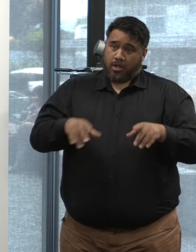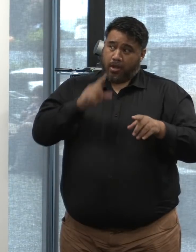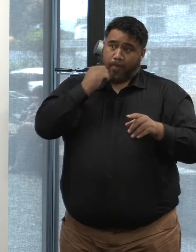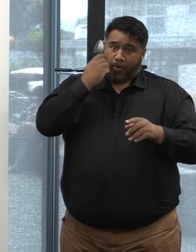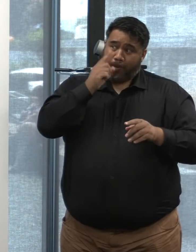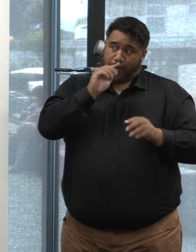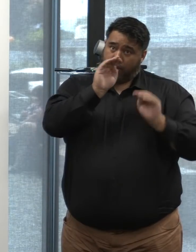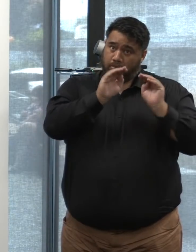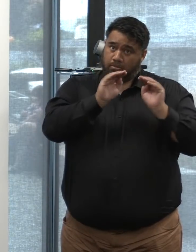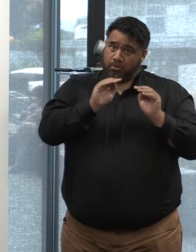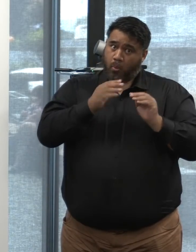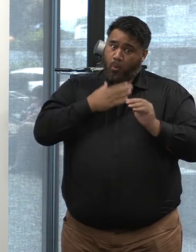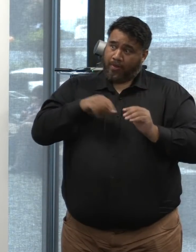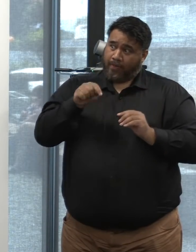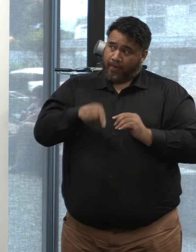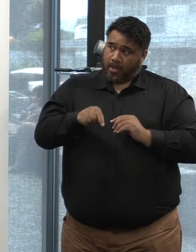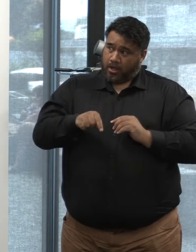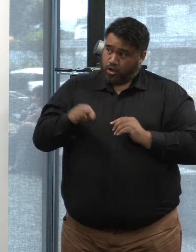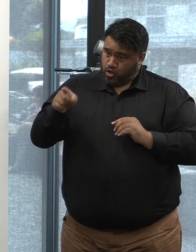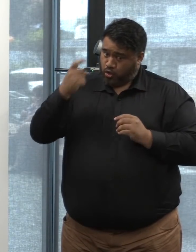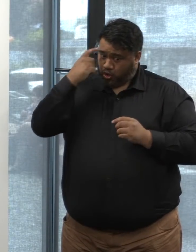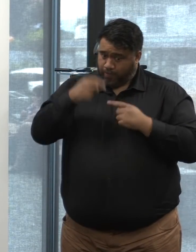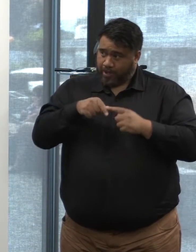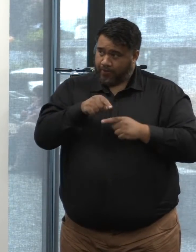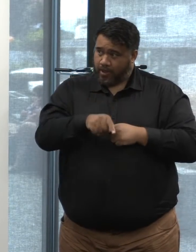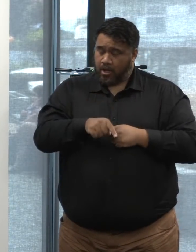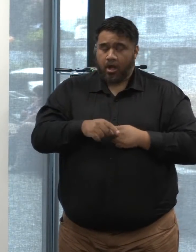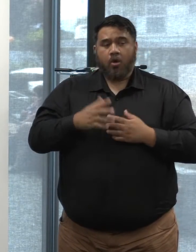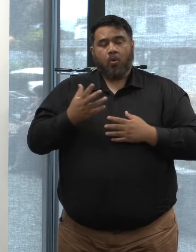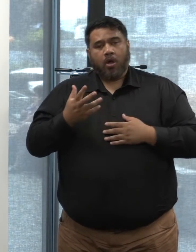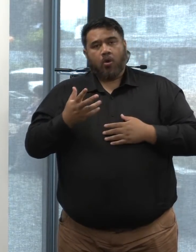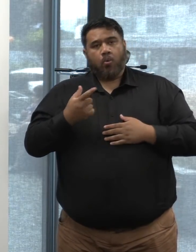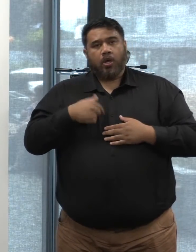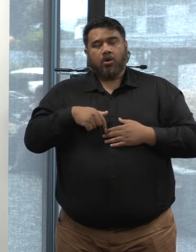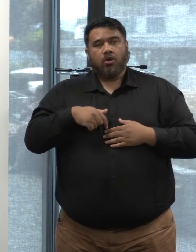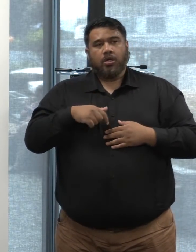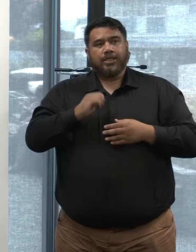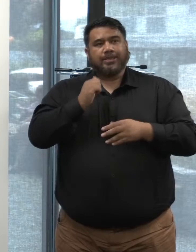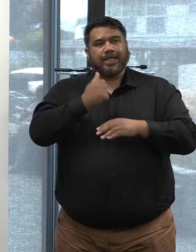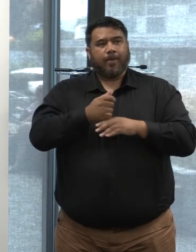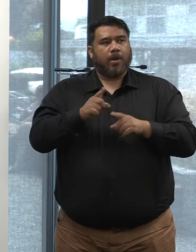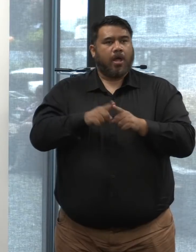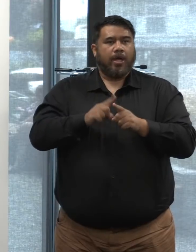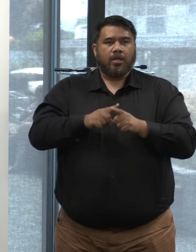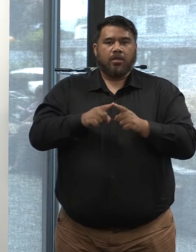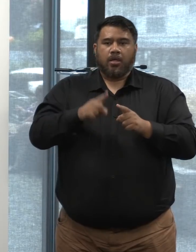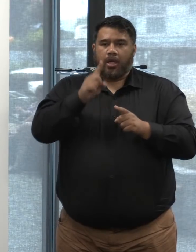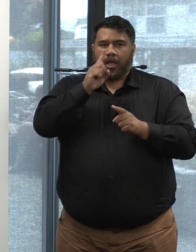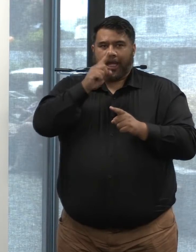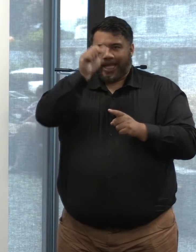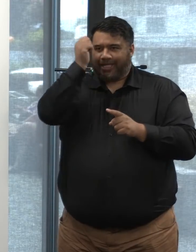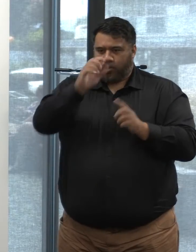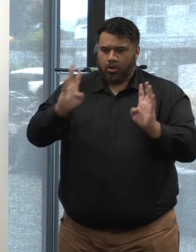initiatives for tamariki